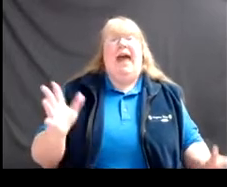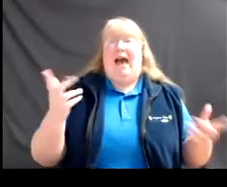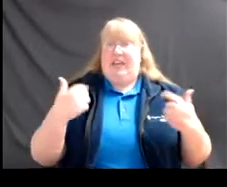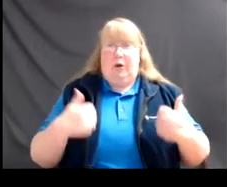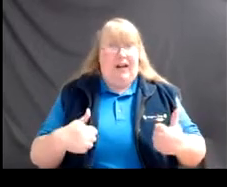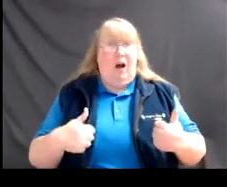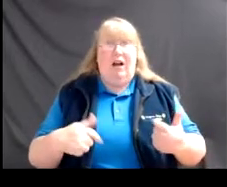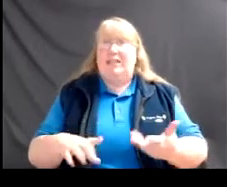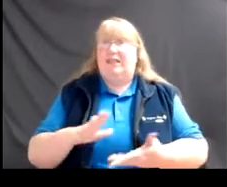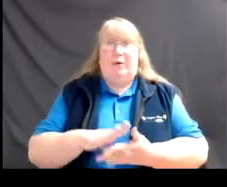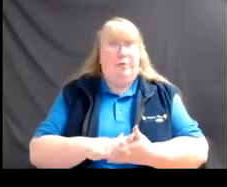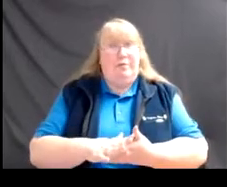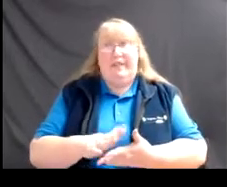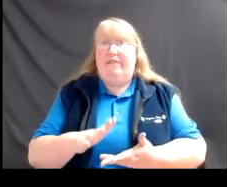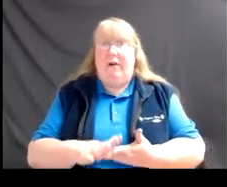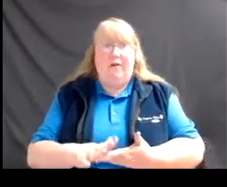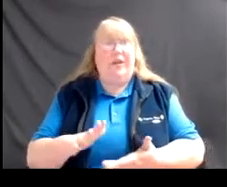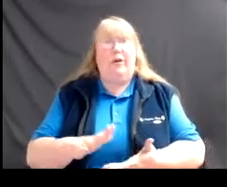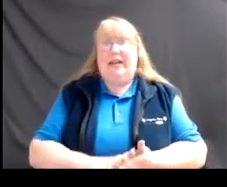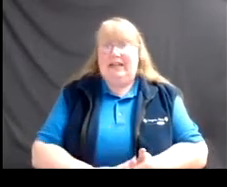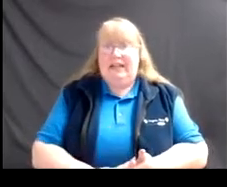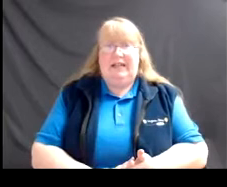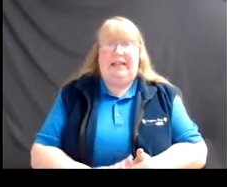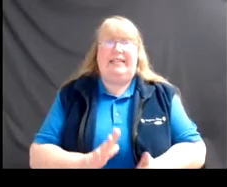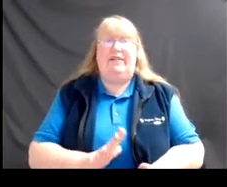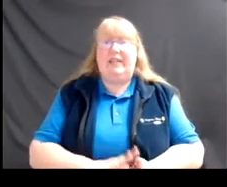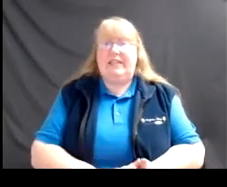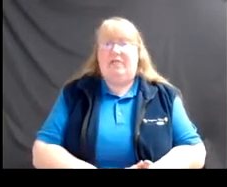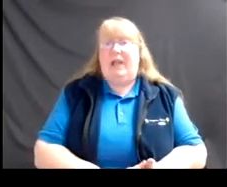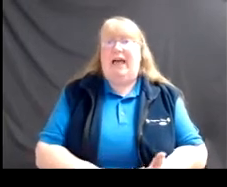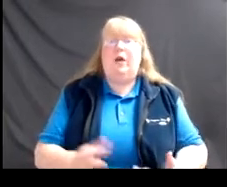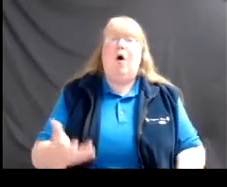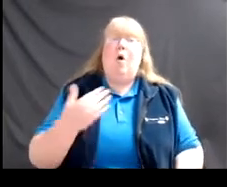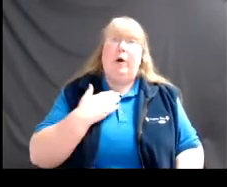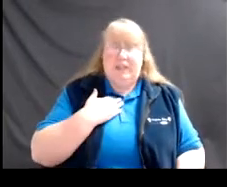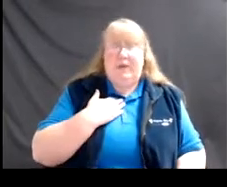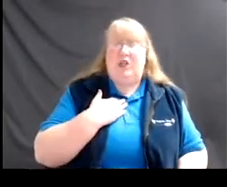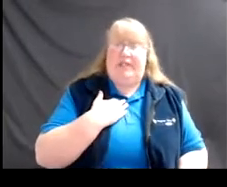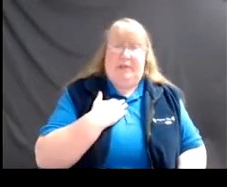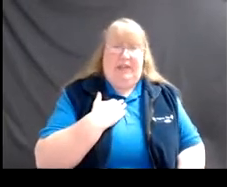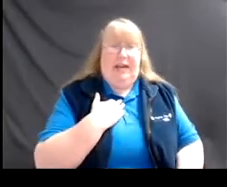Have a hearing loss. So, deaf, hard of hearing, late-deafened, deaf-blind, or a speech disability.